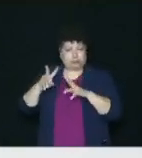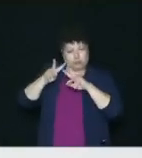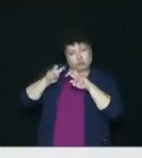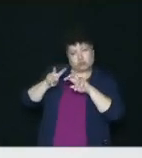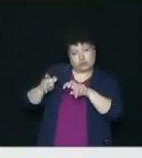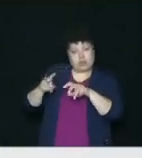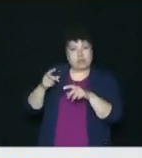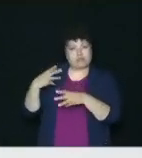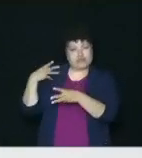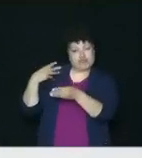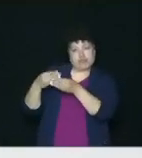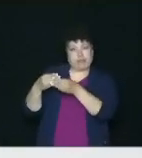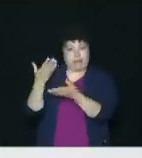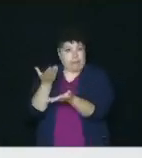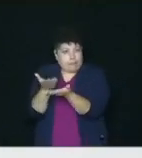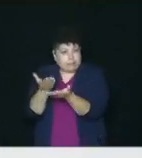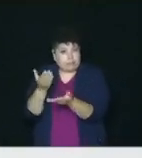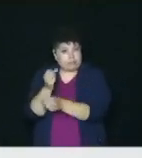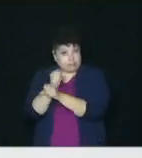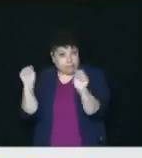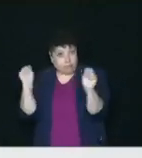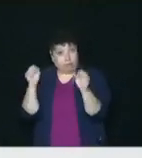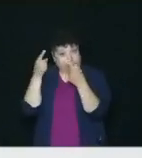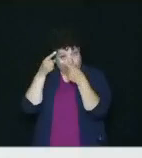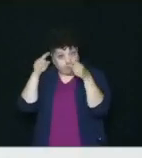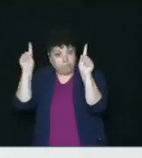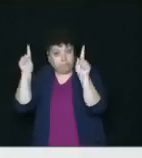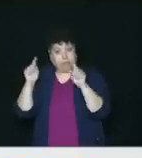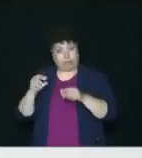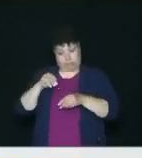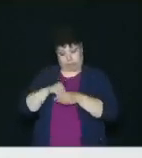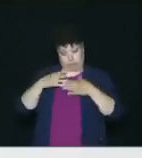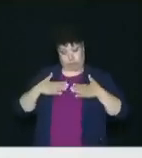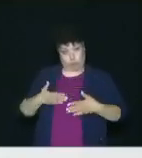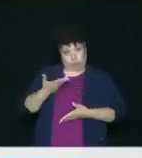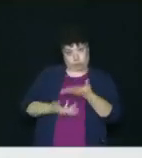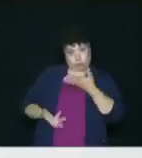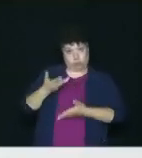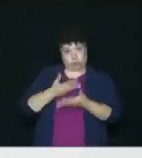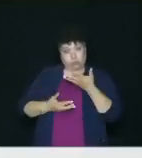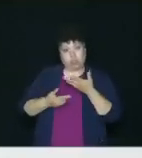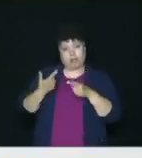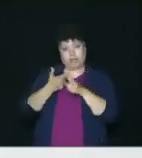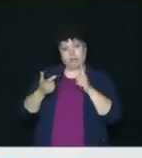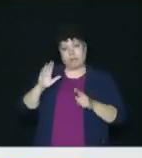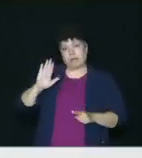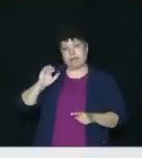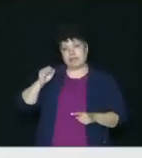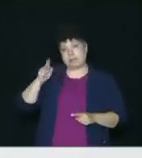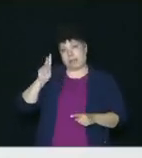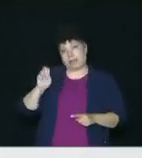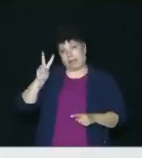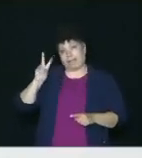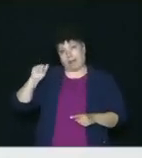AGAINST COVID-19. NATIONAL ADVISORY COMMITTEE ON IMMUNIZATION, OR NACI, HAS